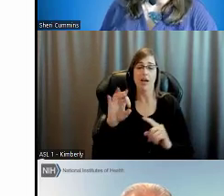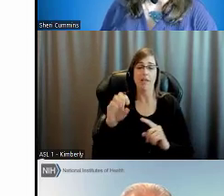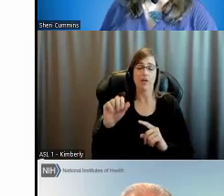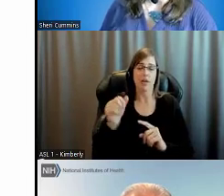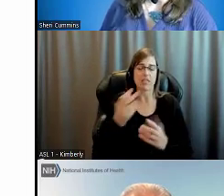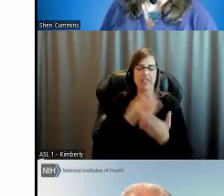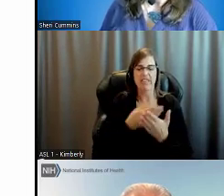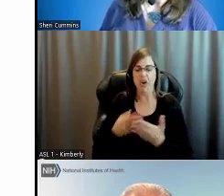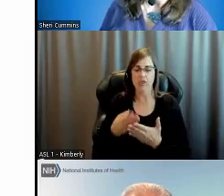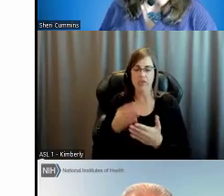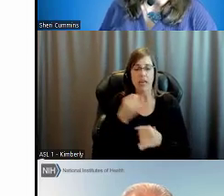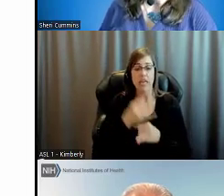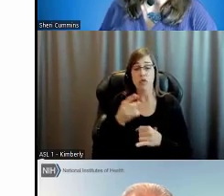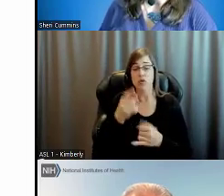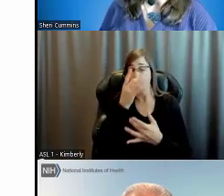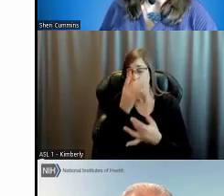is one of those participating institutes.